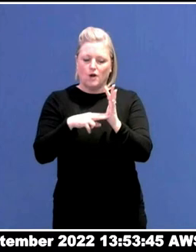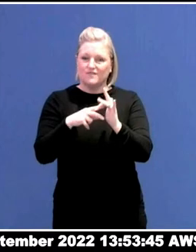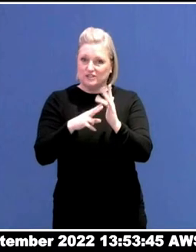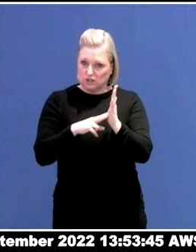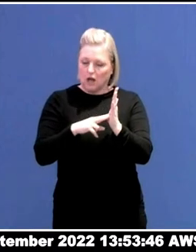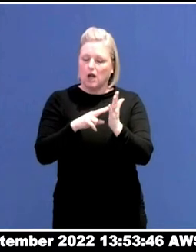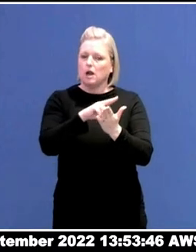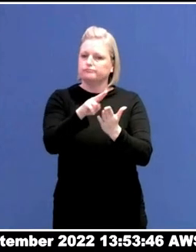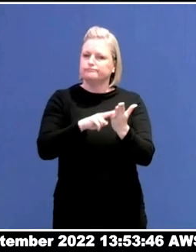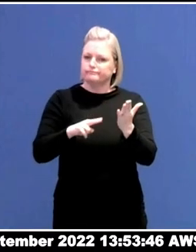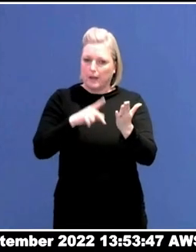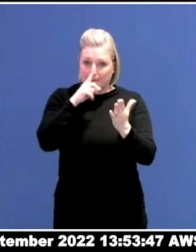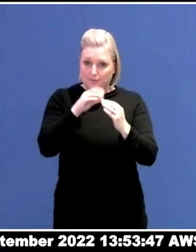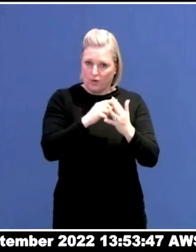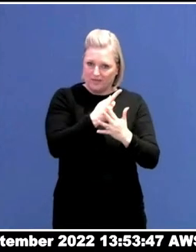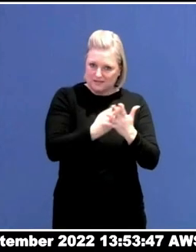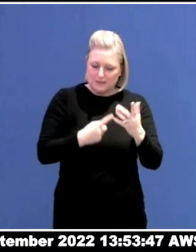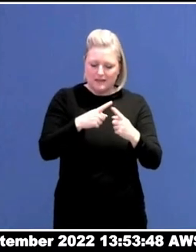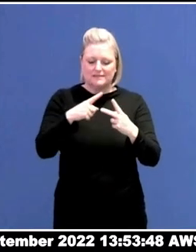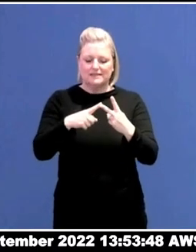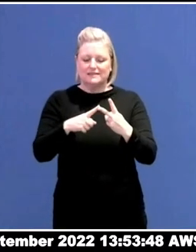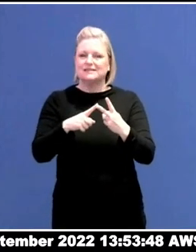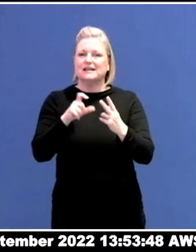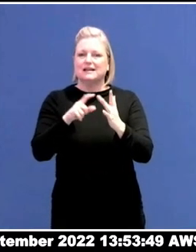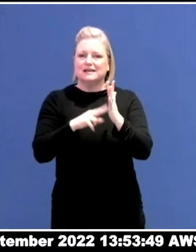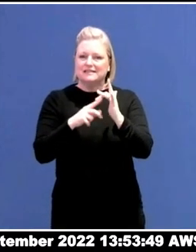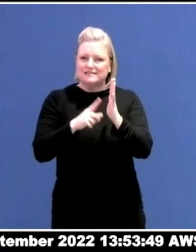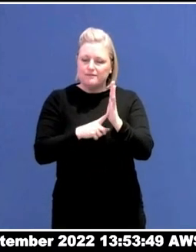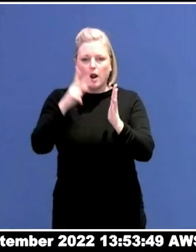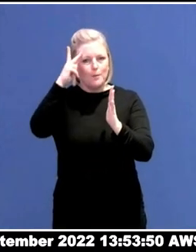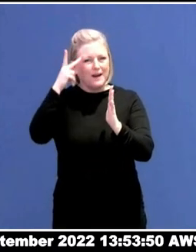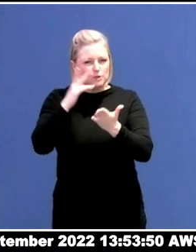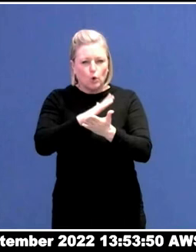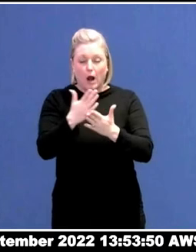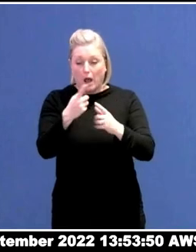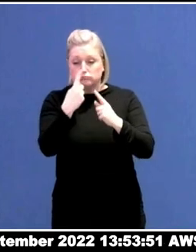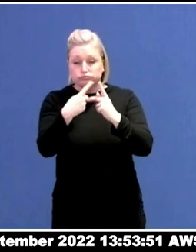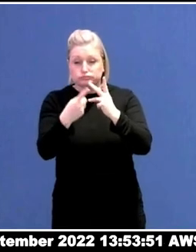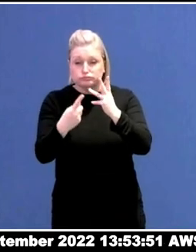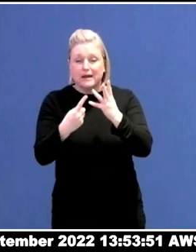Torture, the Covenant on Civil and Political Rights, keeping prisoners with disabilities